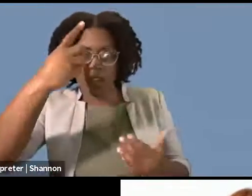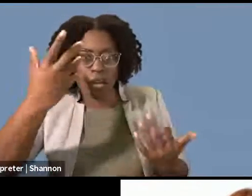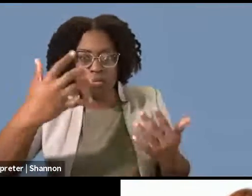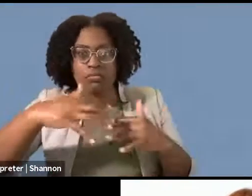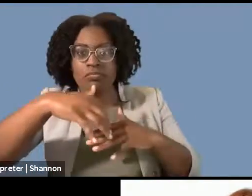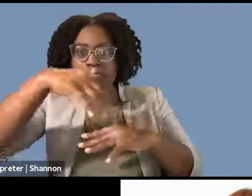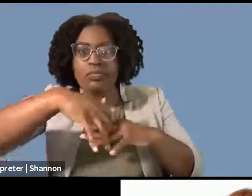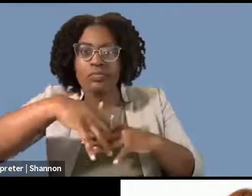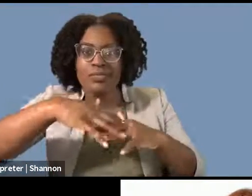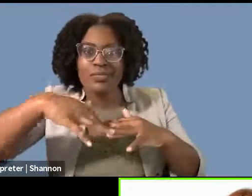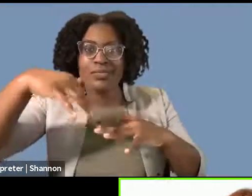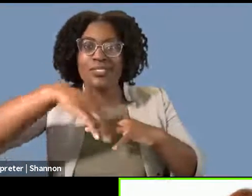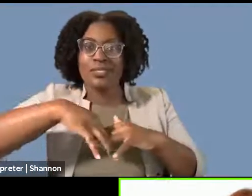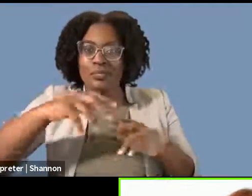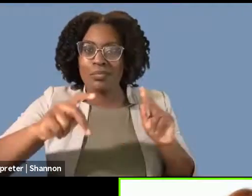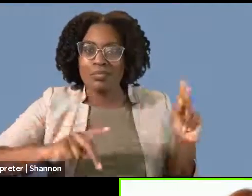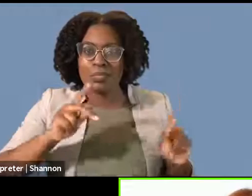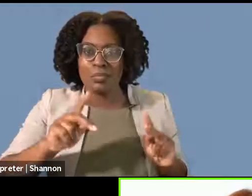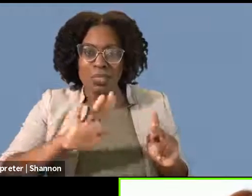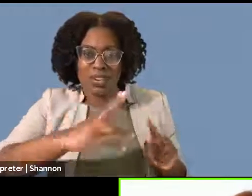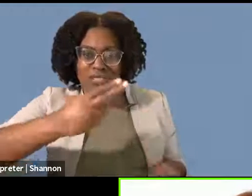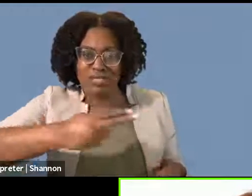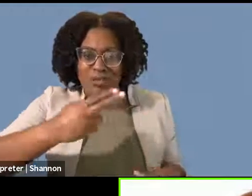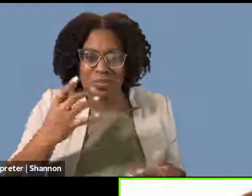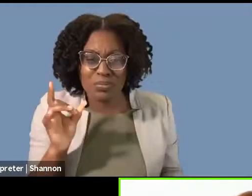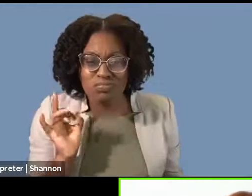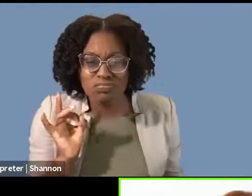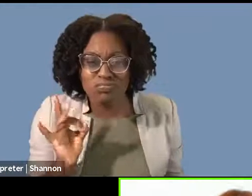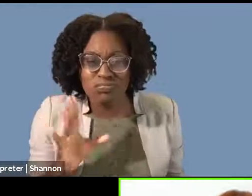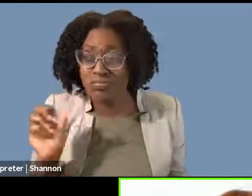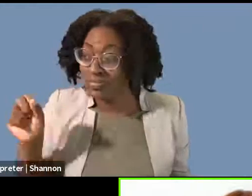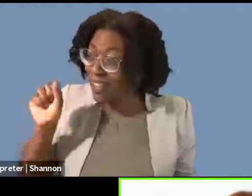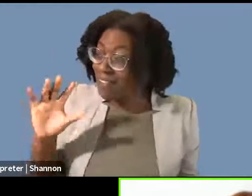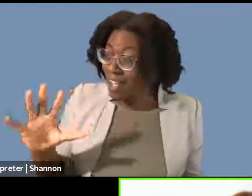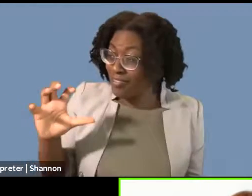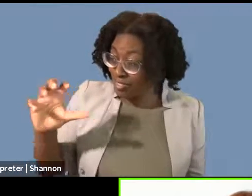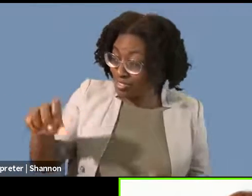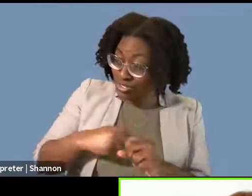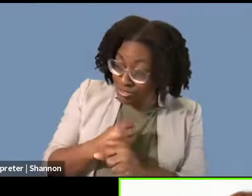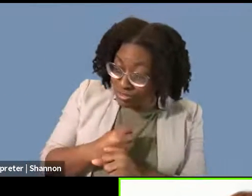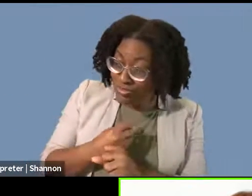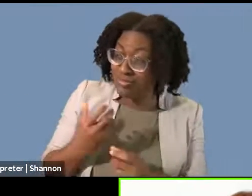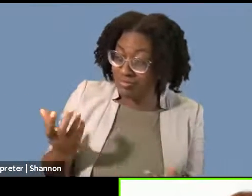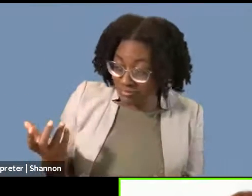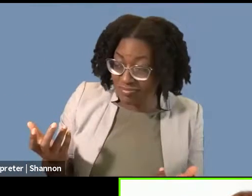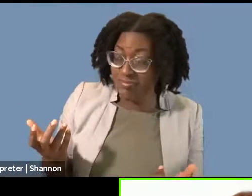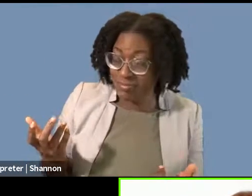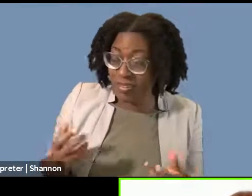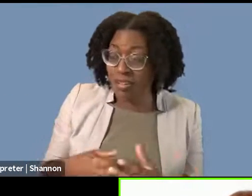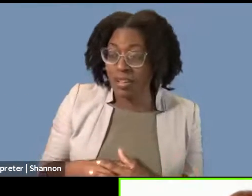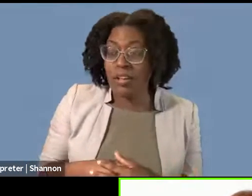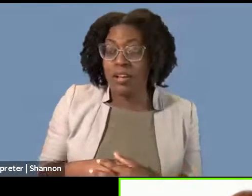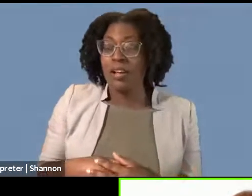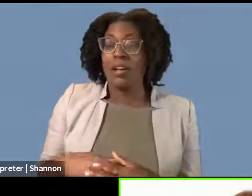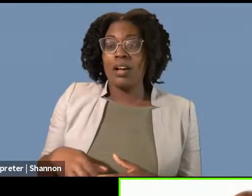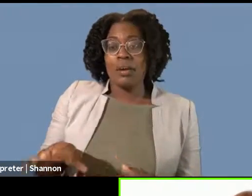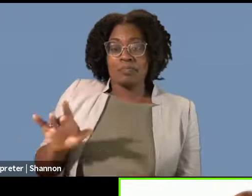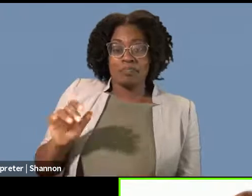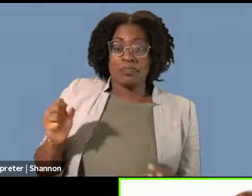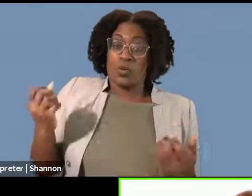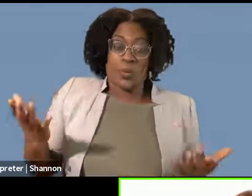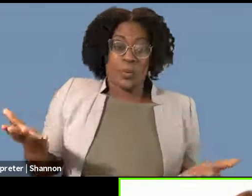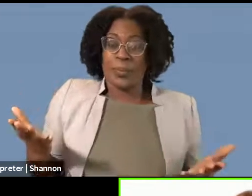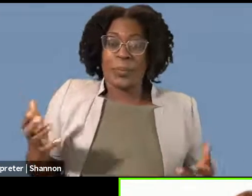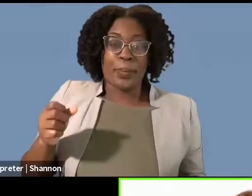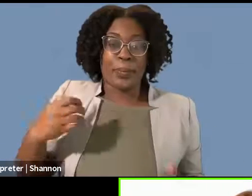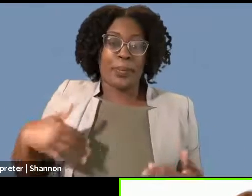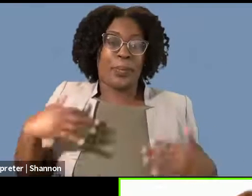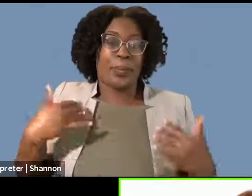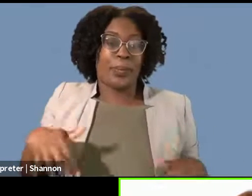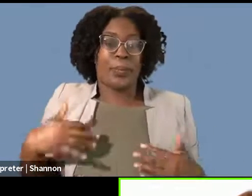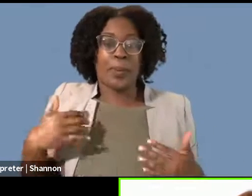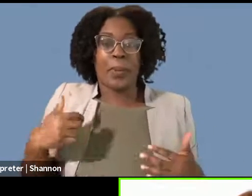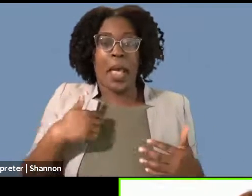hard. MELINDA EPLER: Yeah, 500 years. I am going to jump to one question here and then